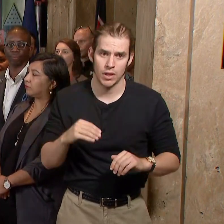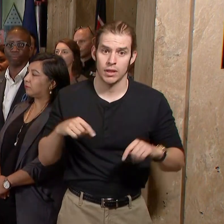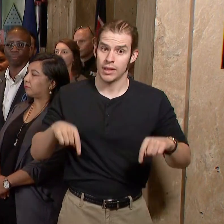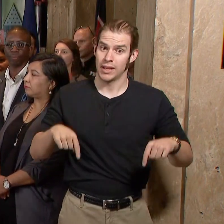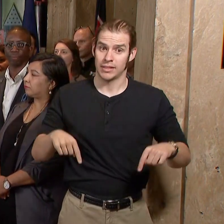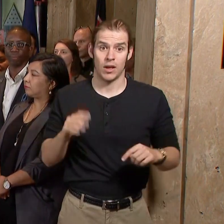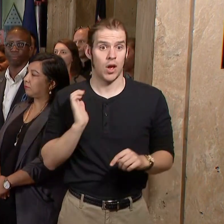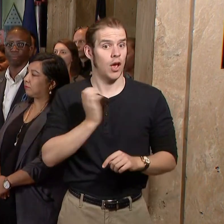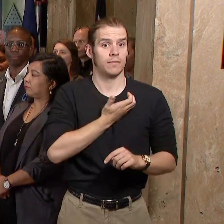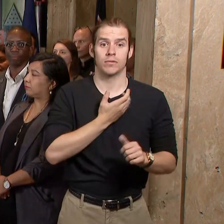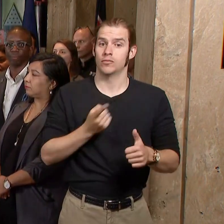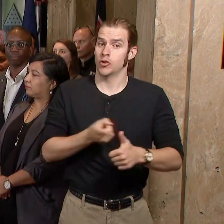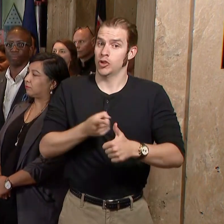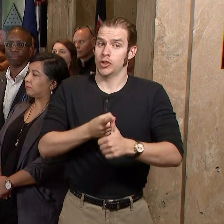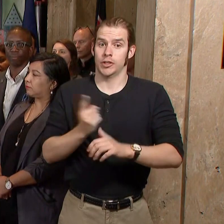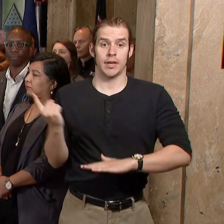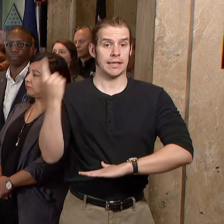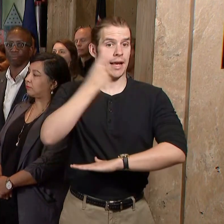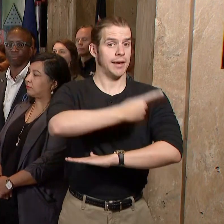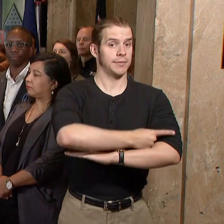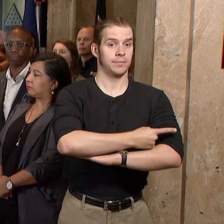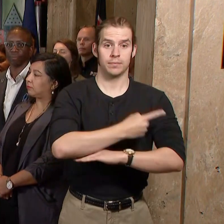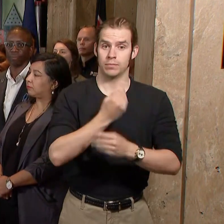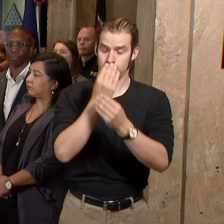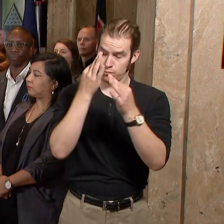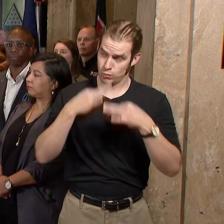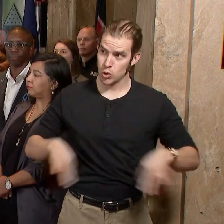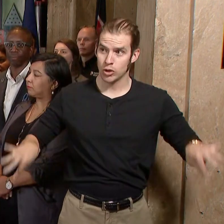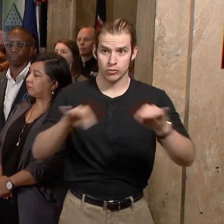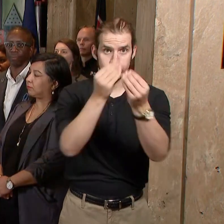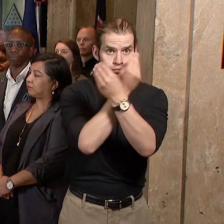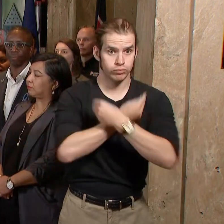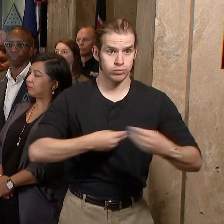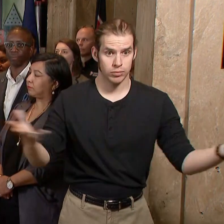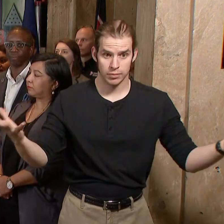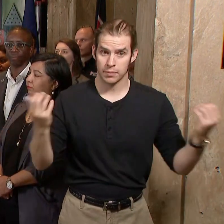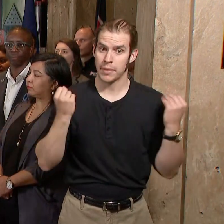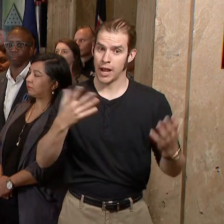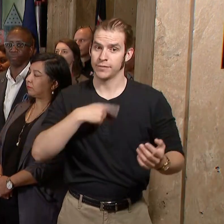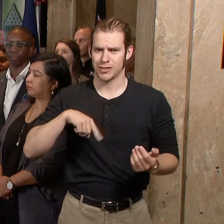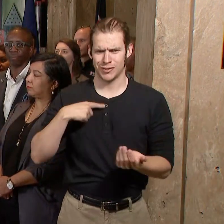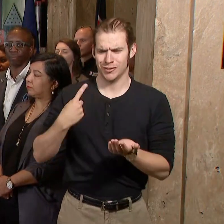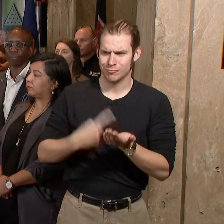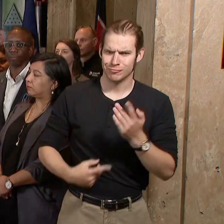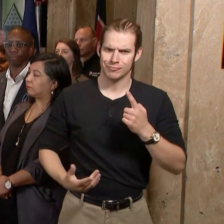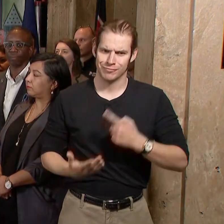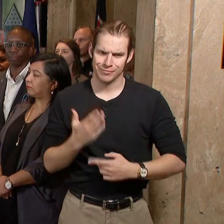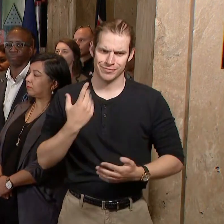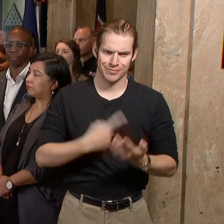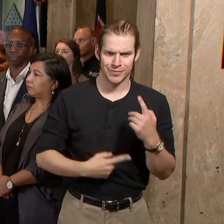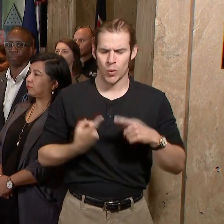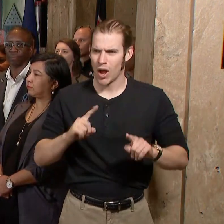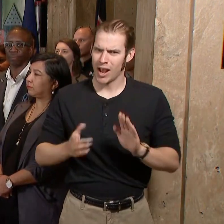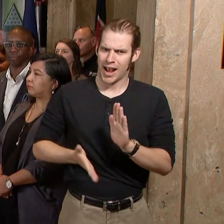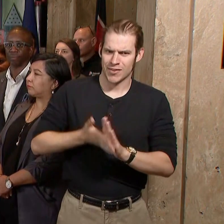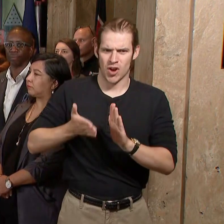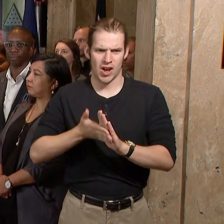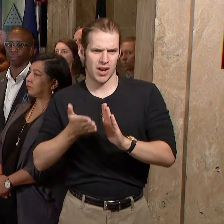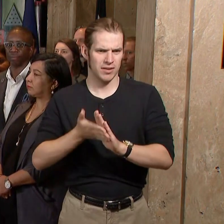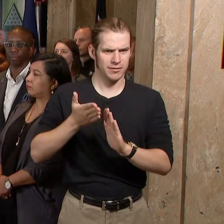important crisis the city is facing. Many of us talked about this when we ran for office and I had a charge and we took the oath yesterday to commit to taking on this problem.